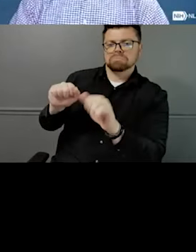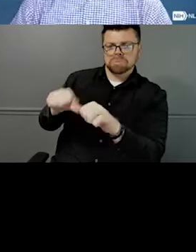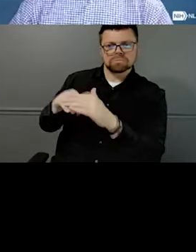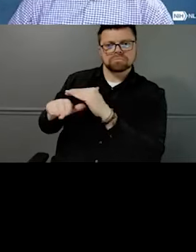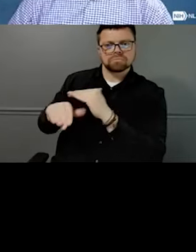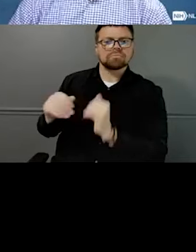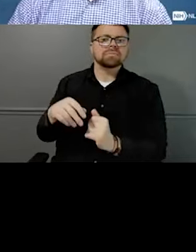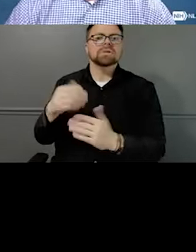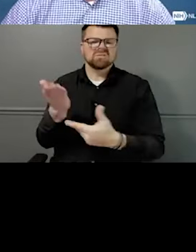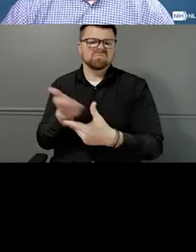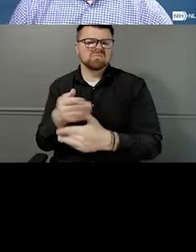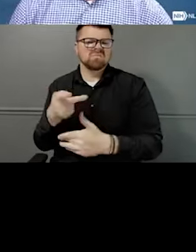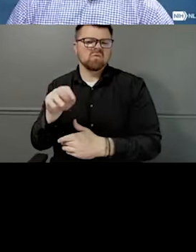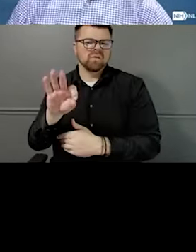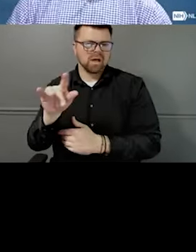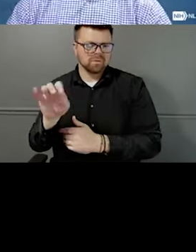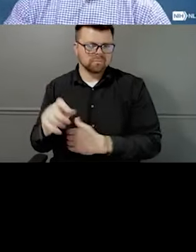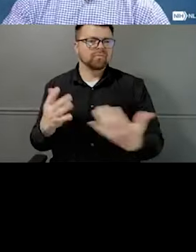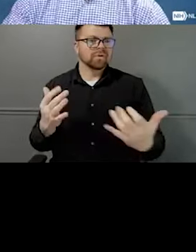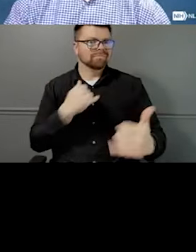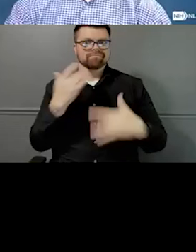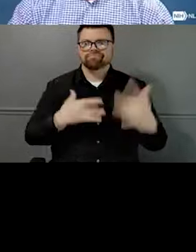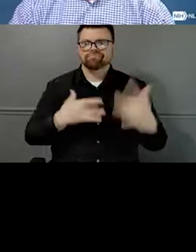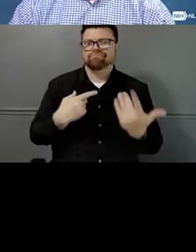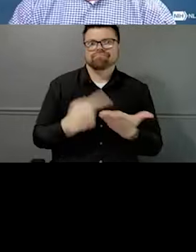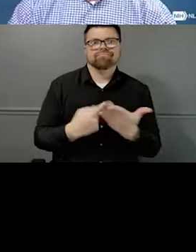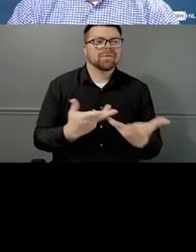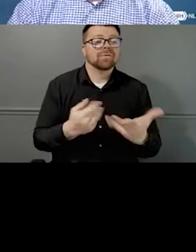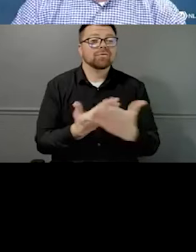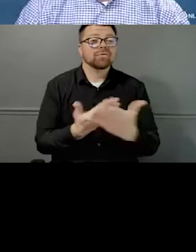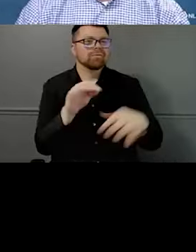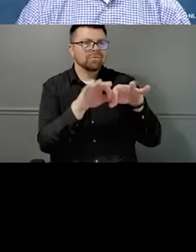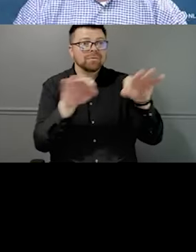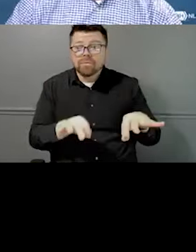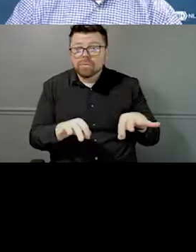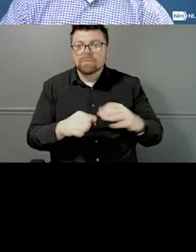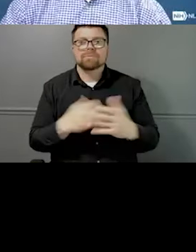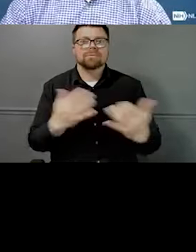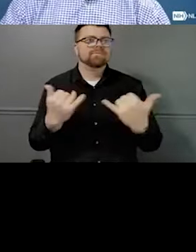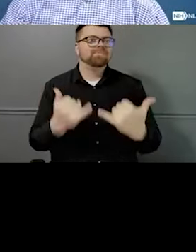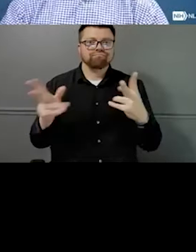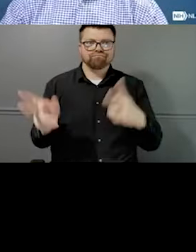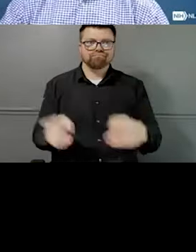We're excited to talk about the new forms that have now become available.